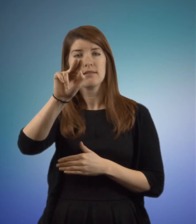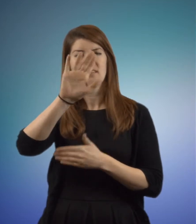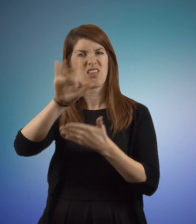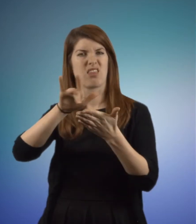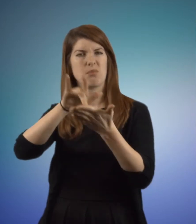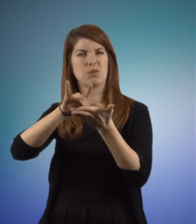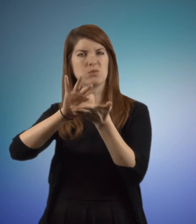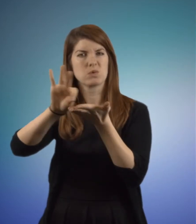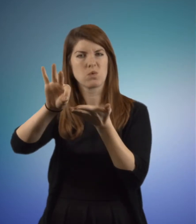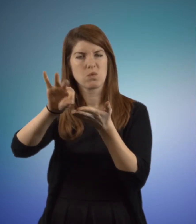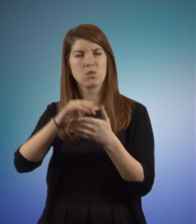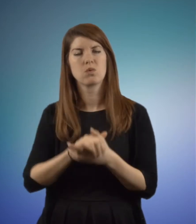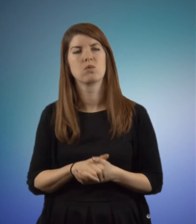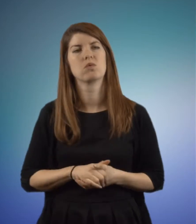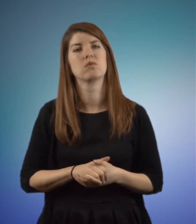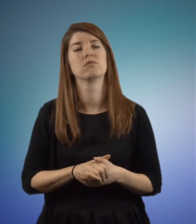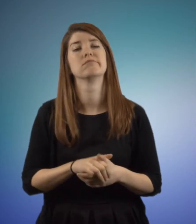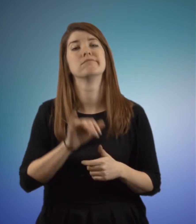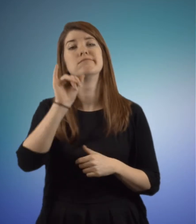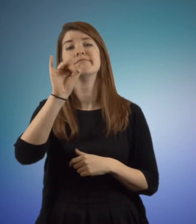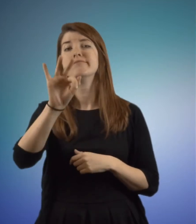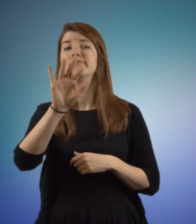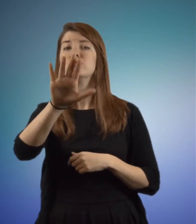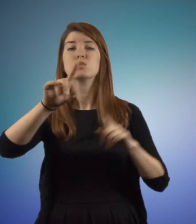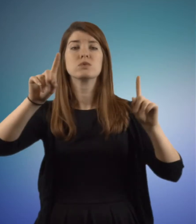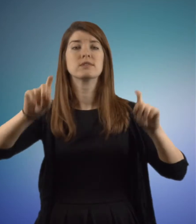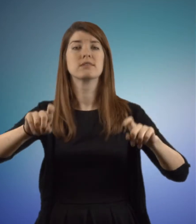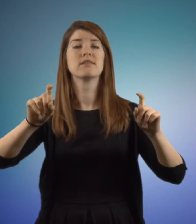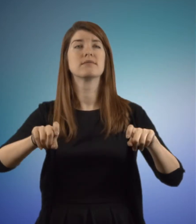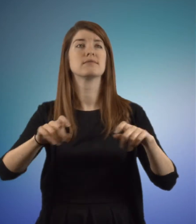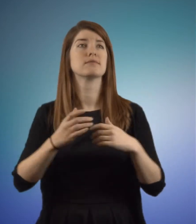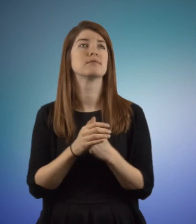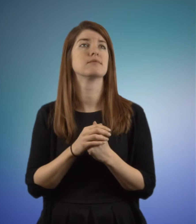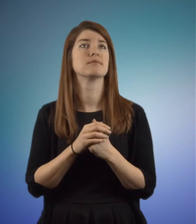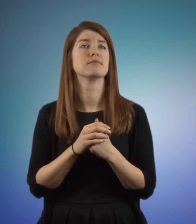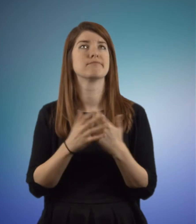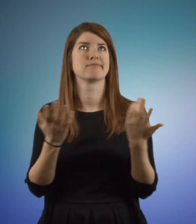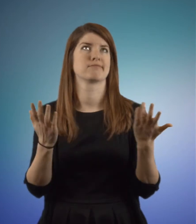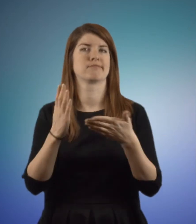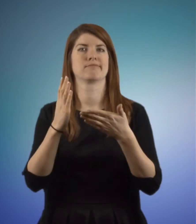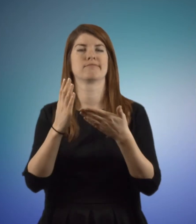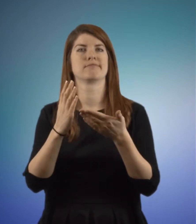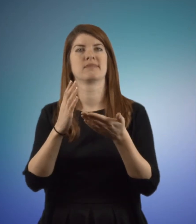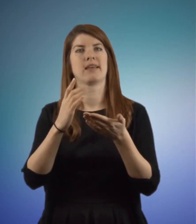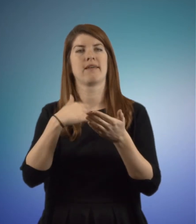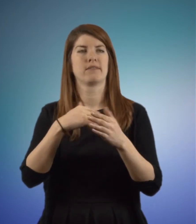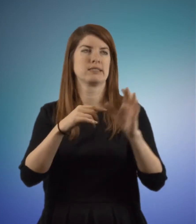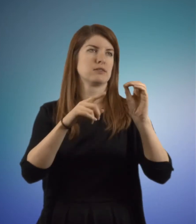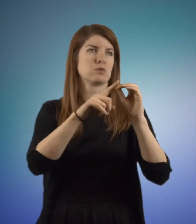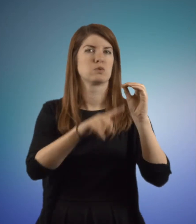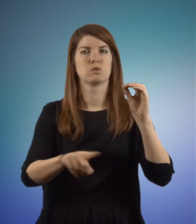So, if your tests are so, they're on the scale of 0 and 100.